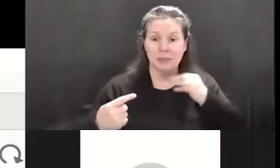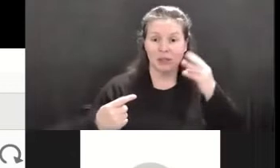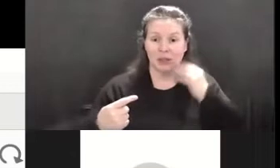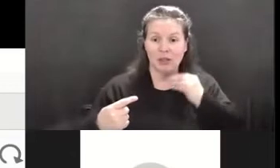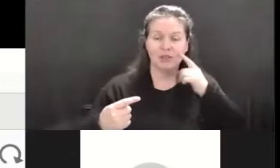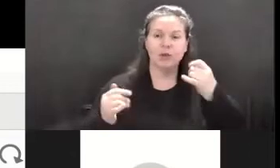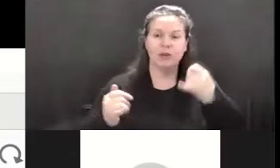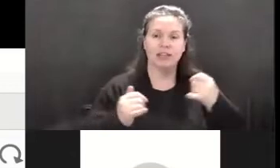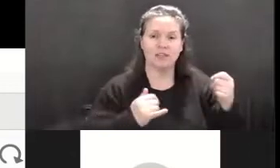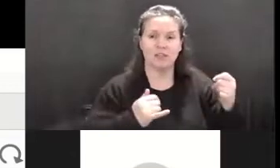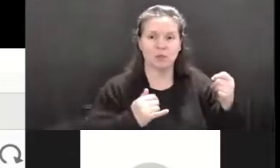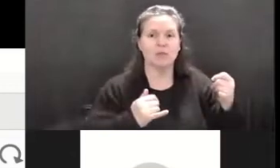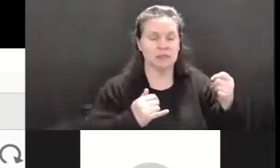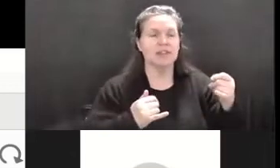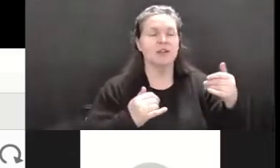of individuals who've experienced health inequities